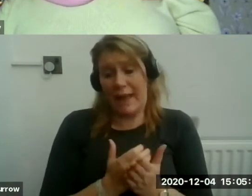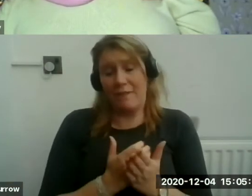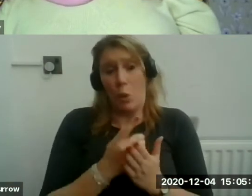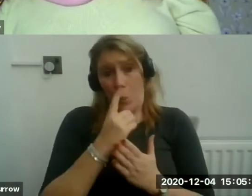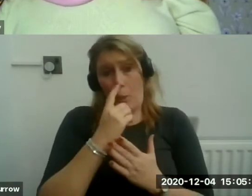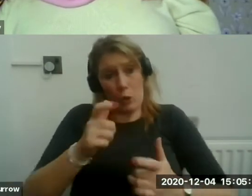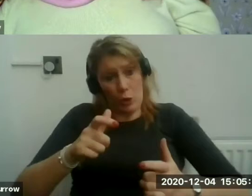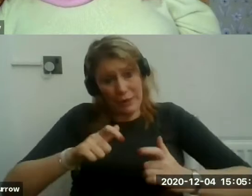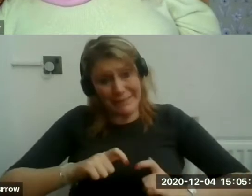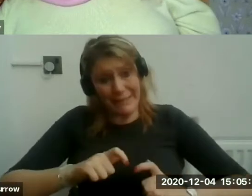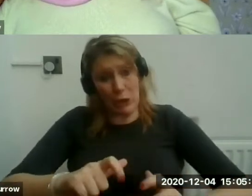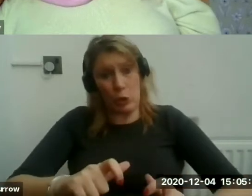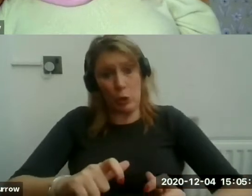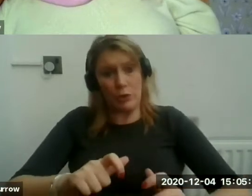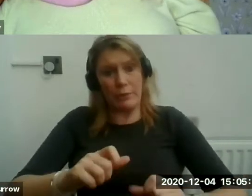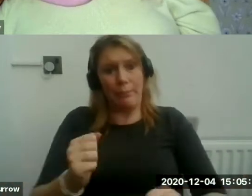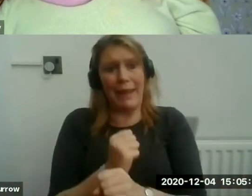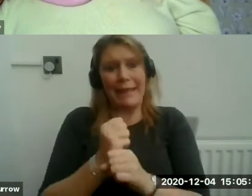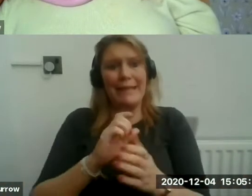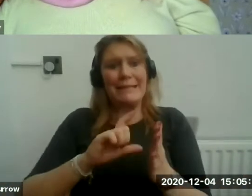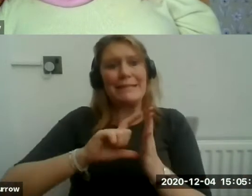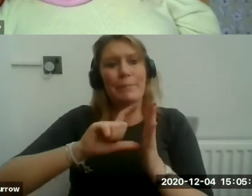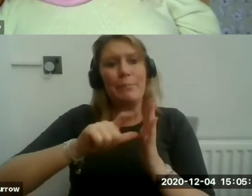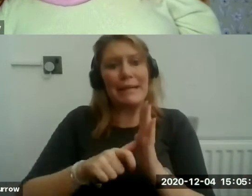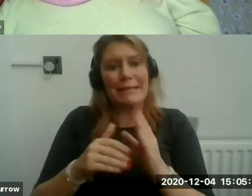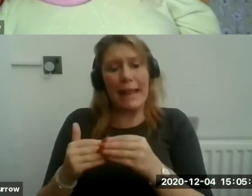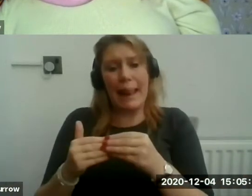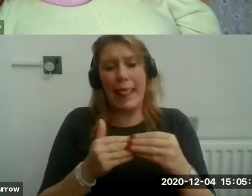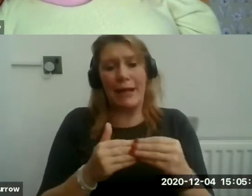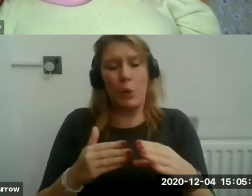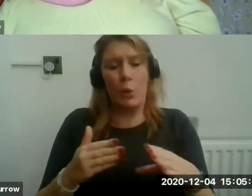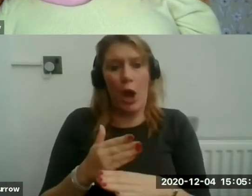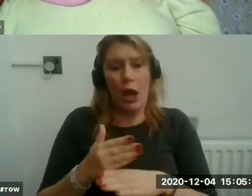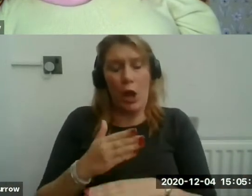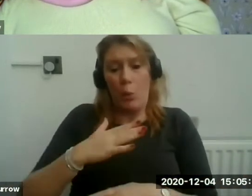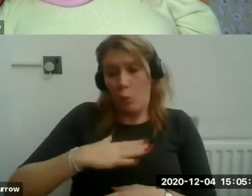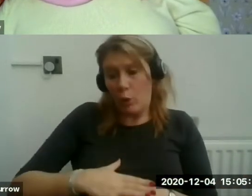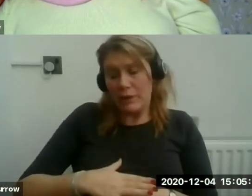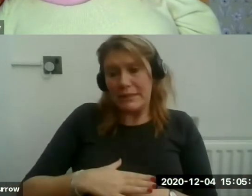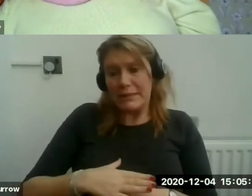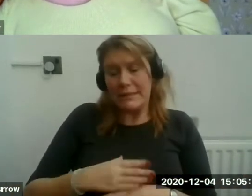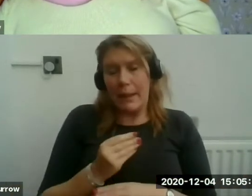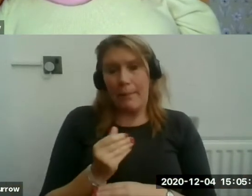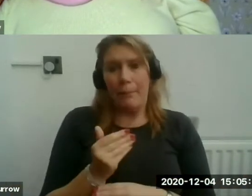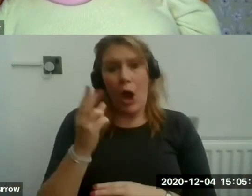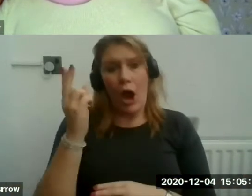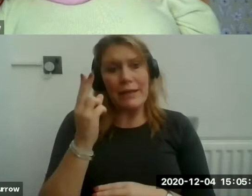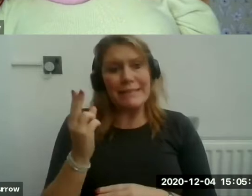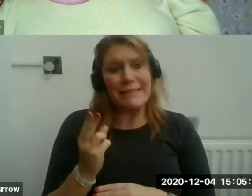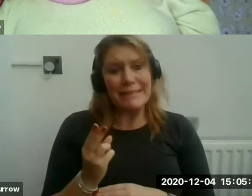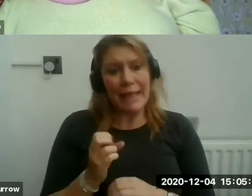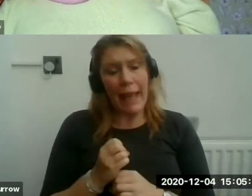disability-led work, we also wanted some artistic output. So we commissioned some